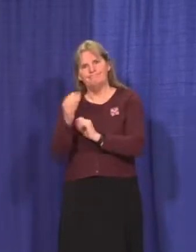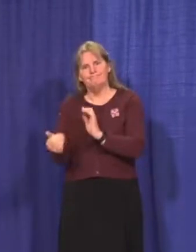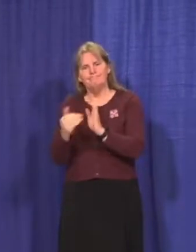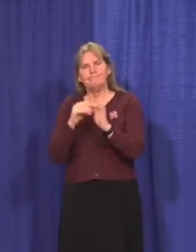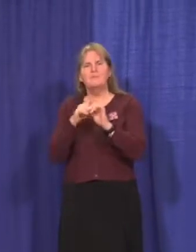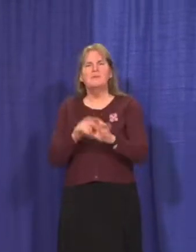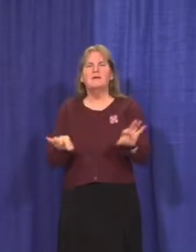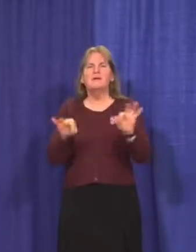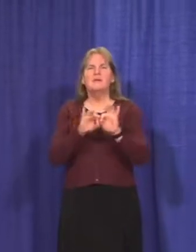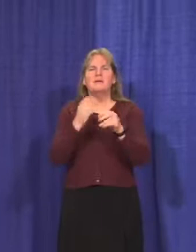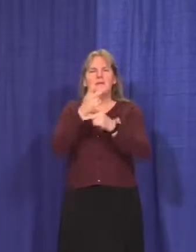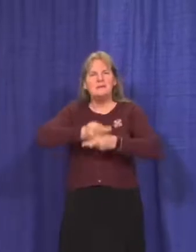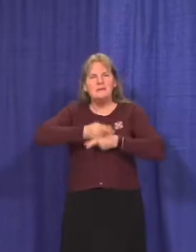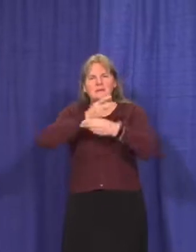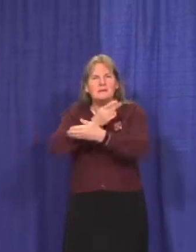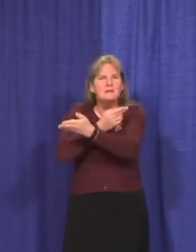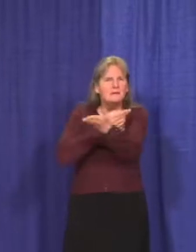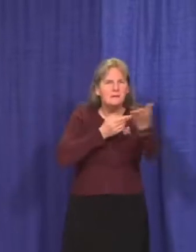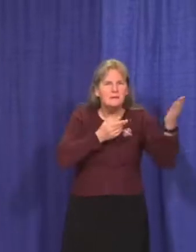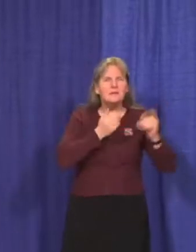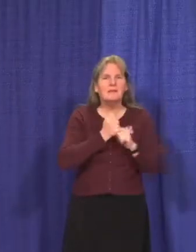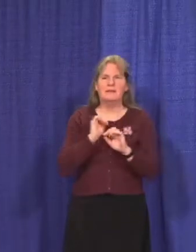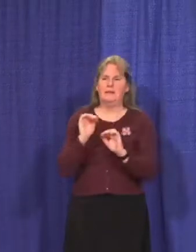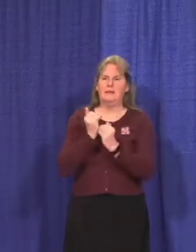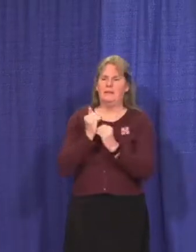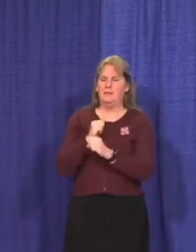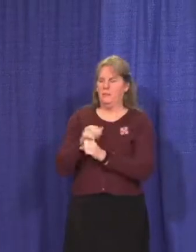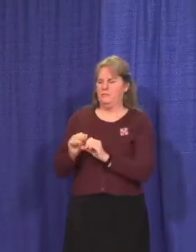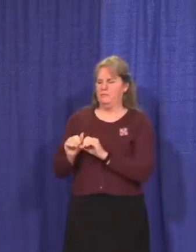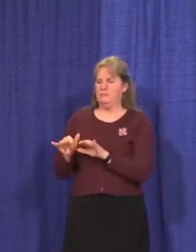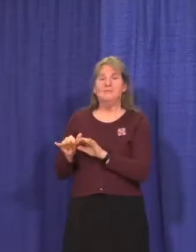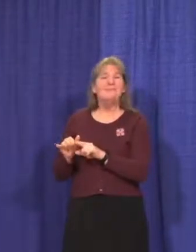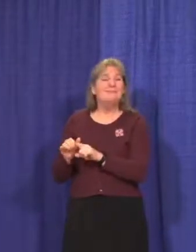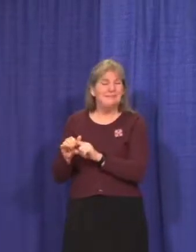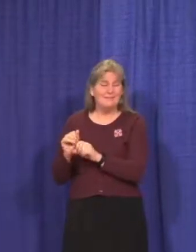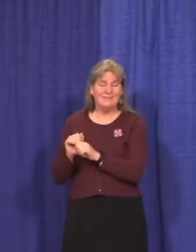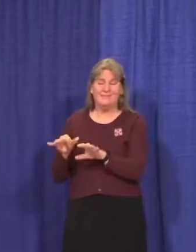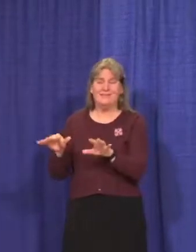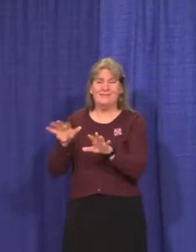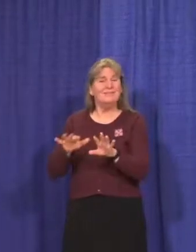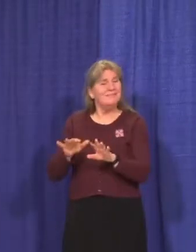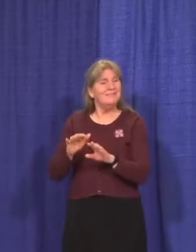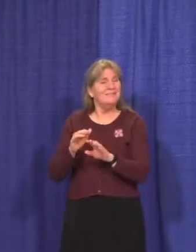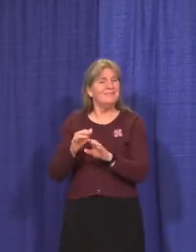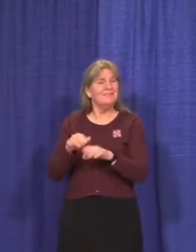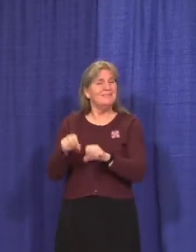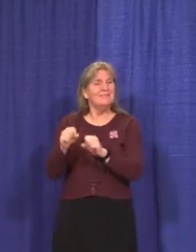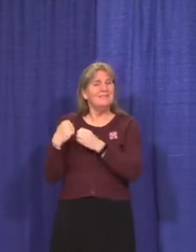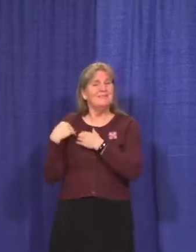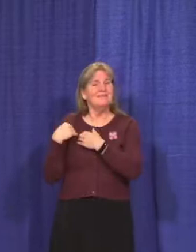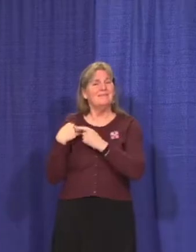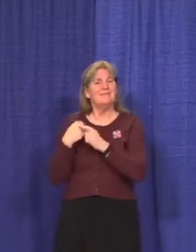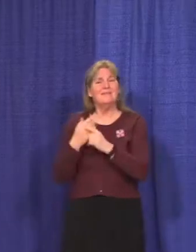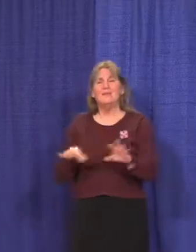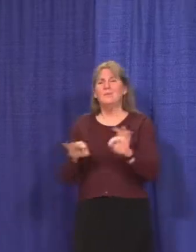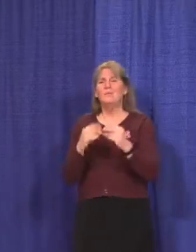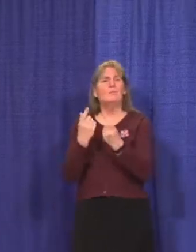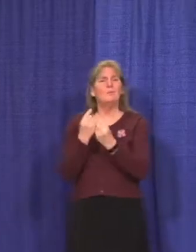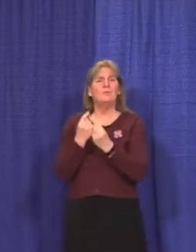the risk of COVID-19 and the best thing we can do is to make maintain the safe sex.